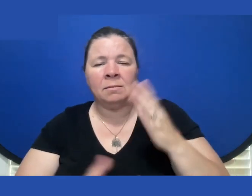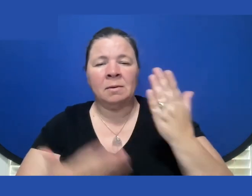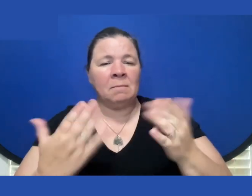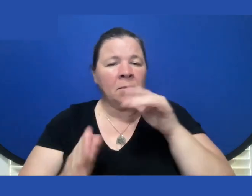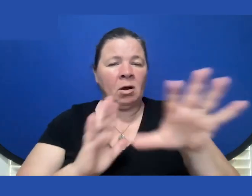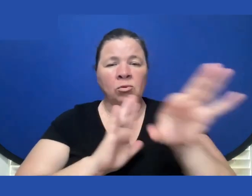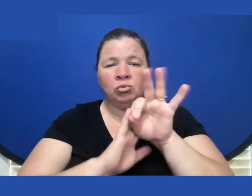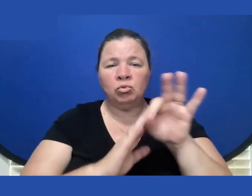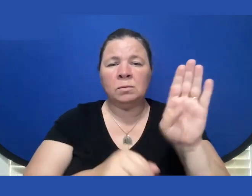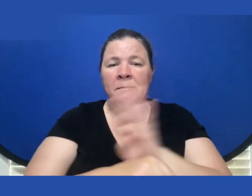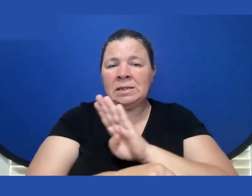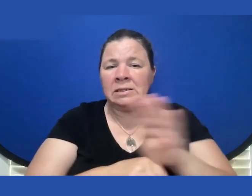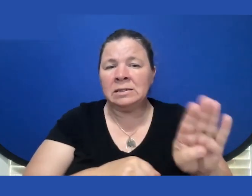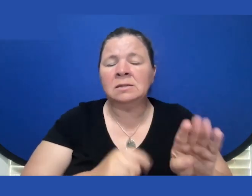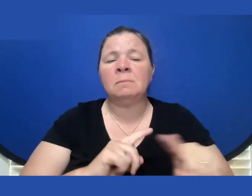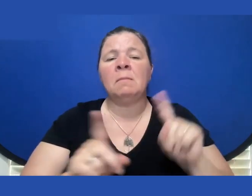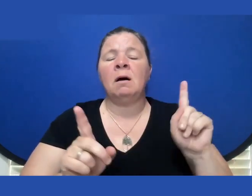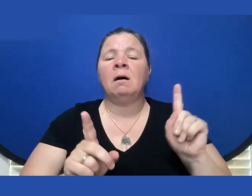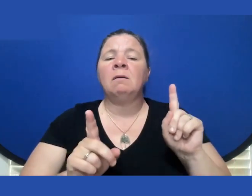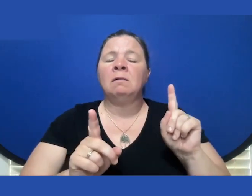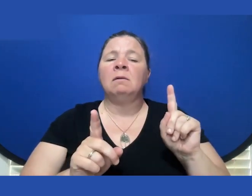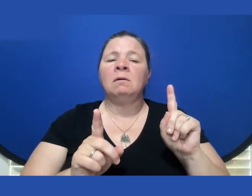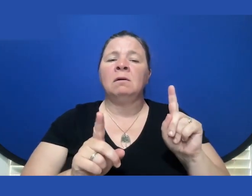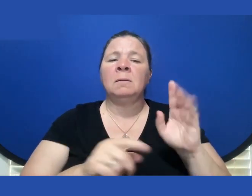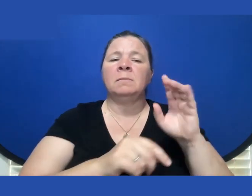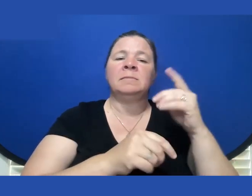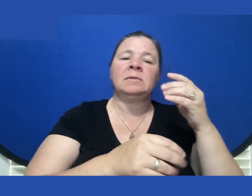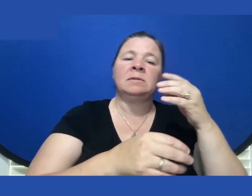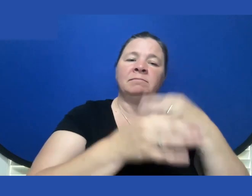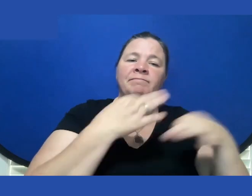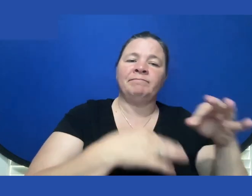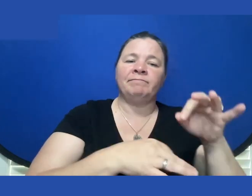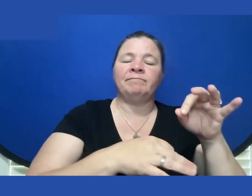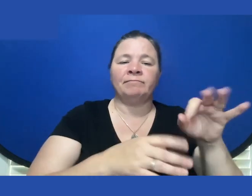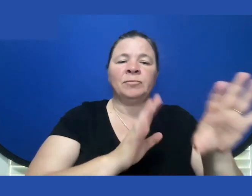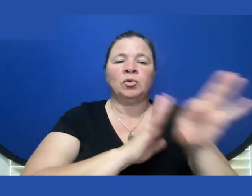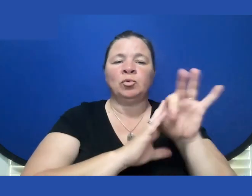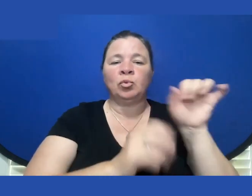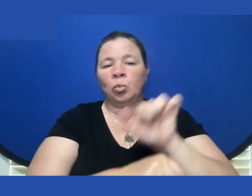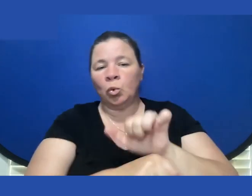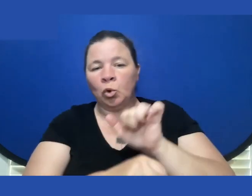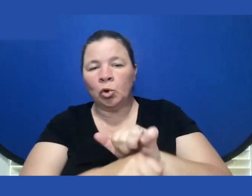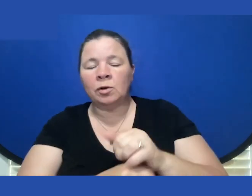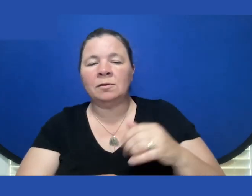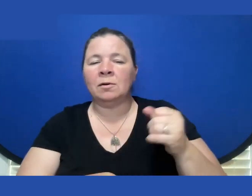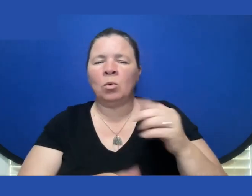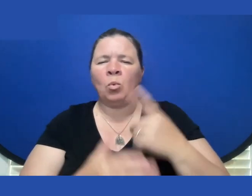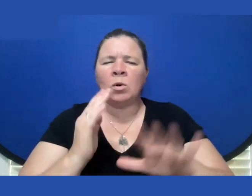or maybe go through that struggle and then choose entrepreneurship? What's your experience there? Yeah, I've seen it.